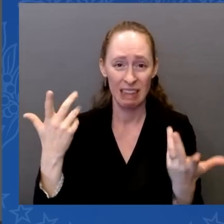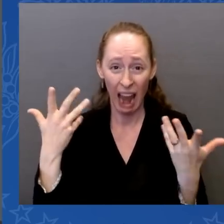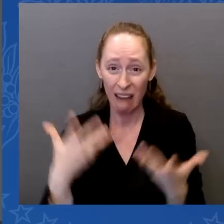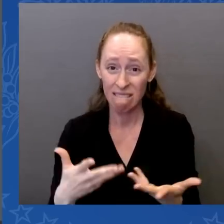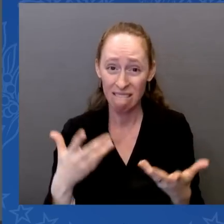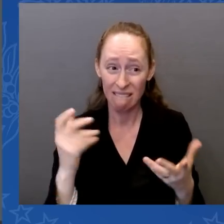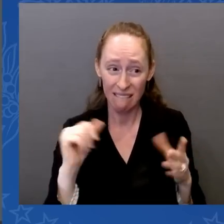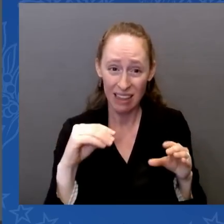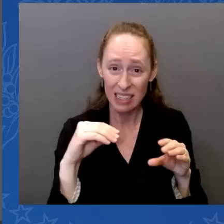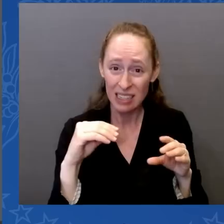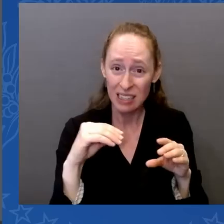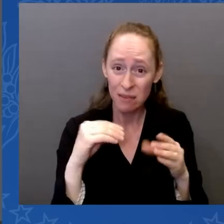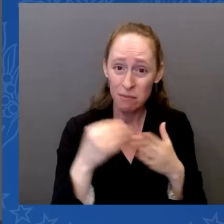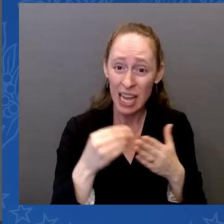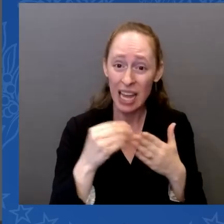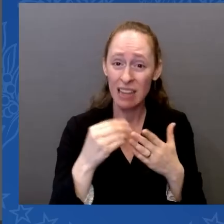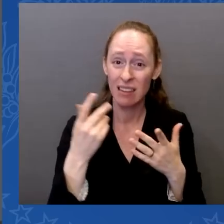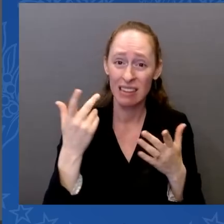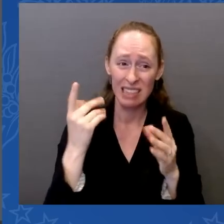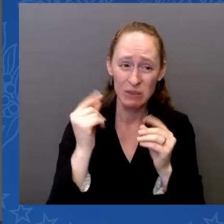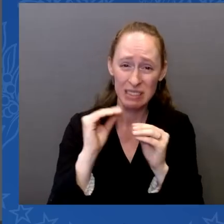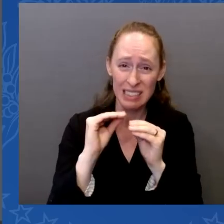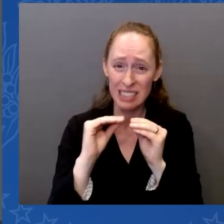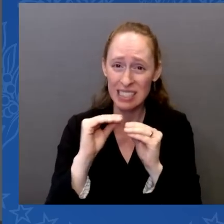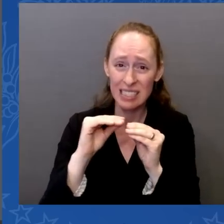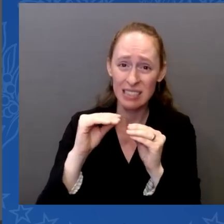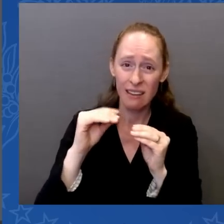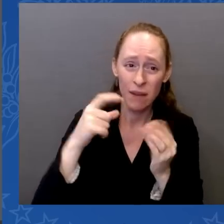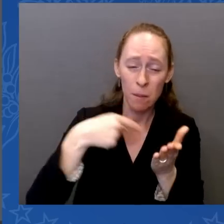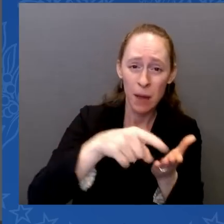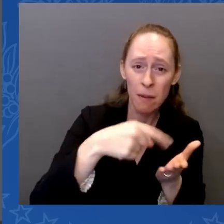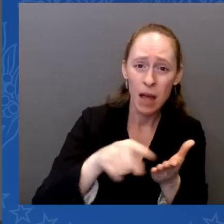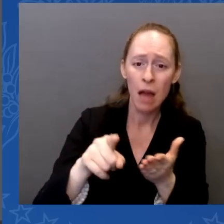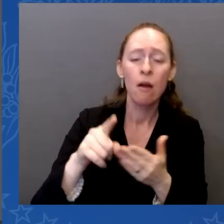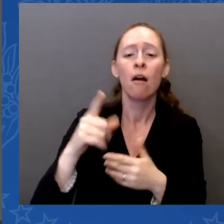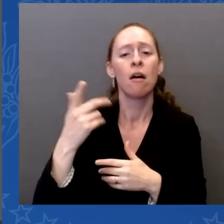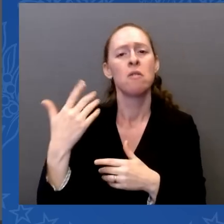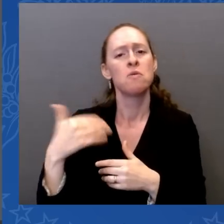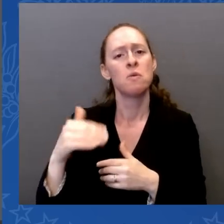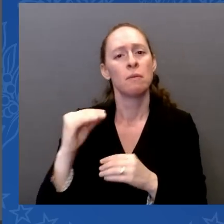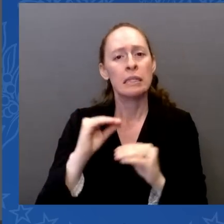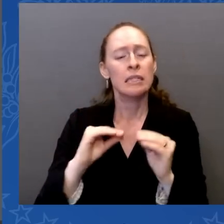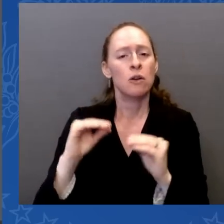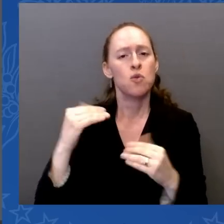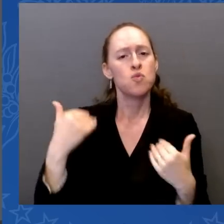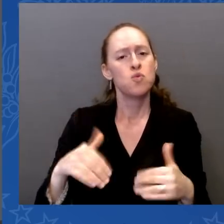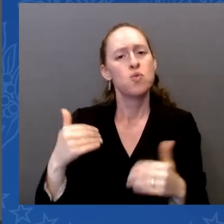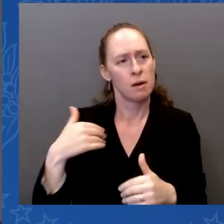A big cost -- a big cost and a big concern for most folks is prescription drugs and other healthcare.